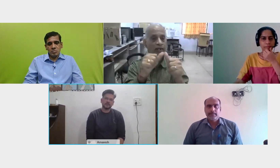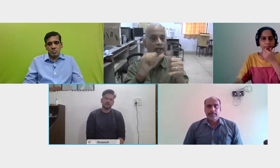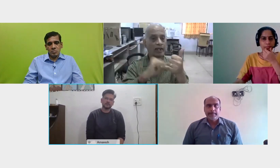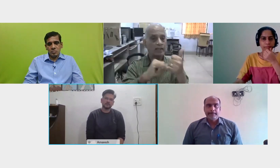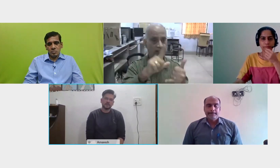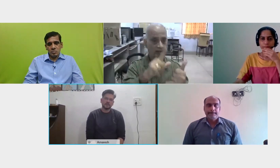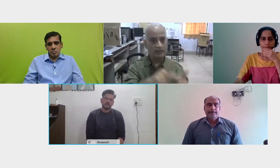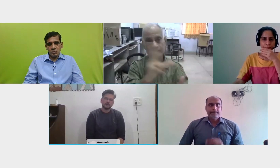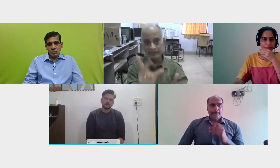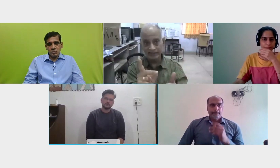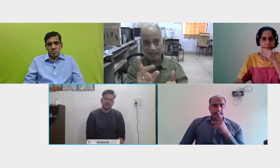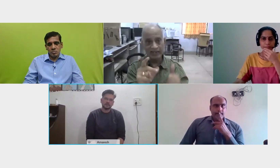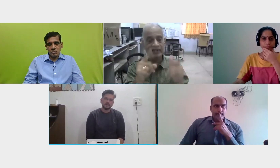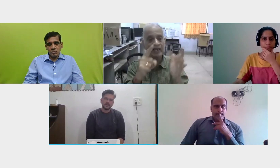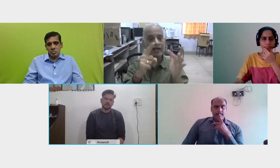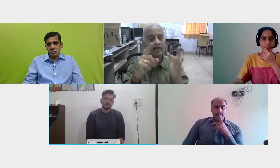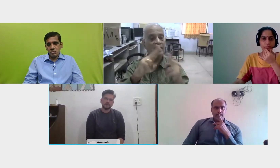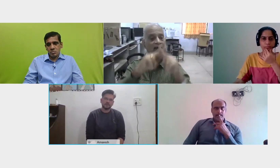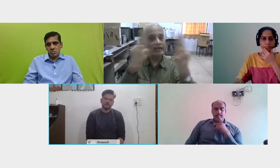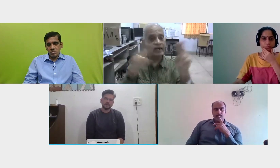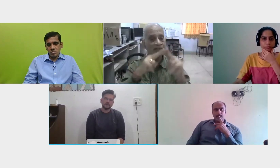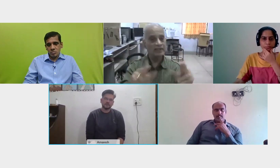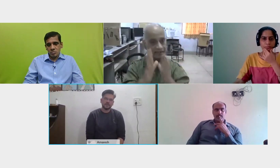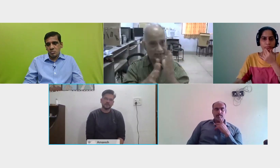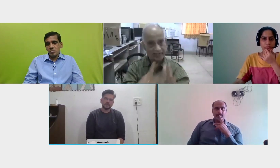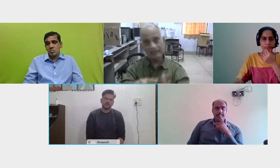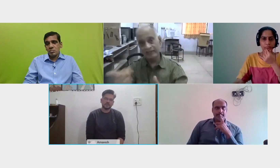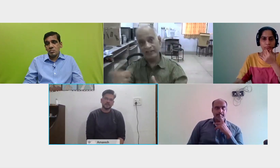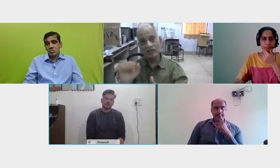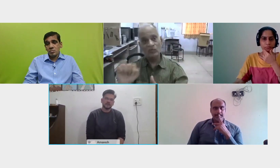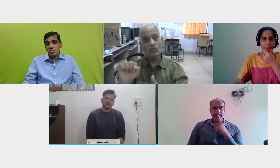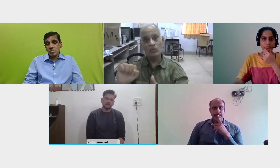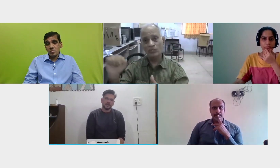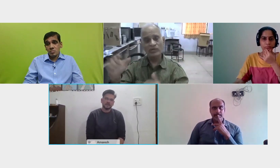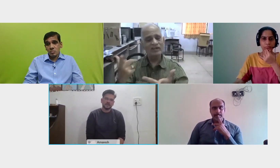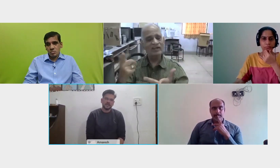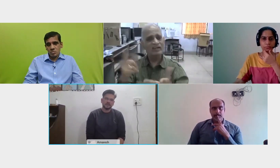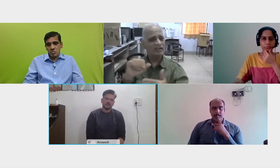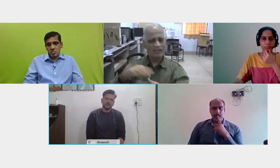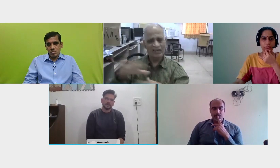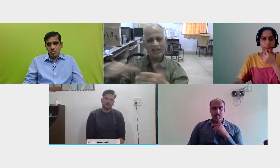country had their own sign language interpreter. There was an American sign language interpreter,